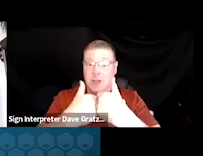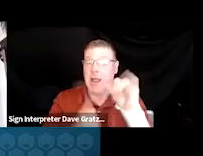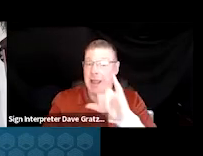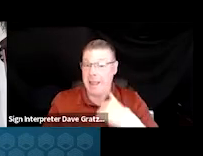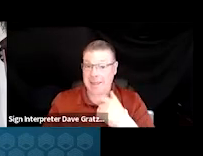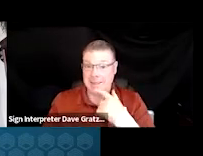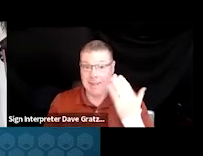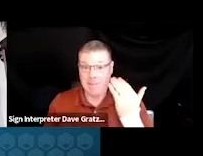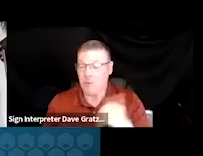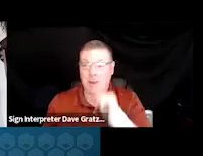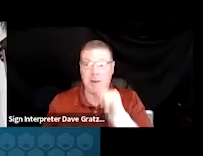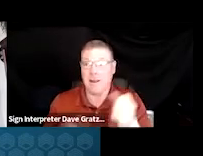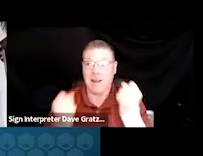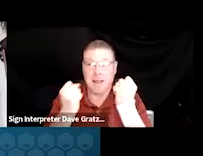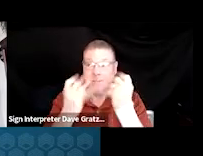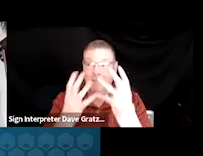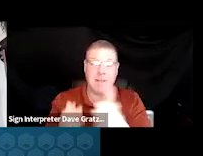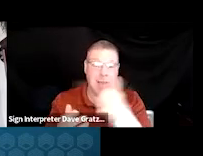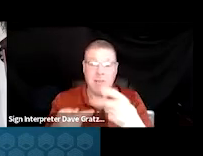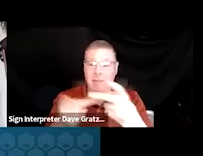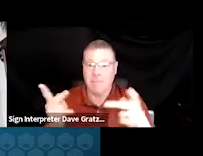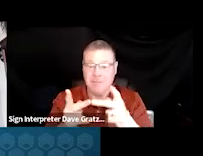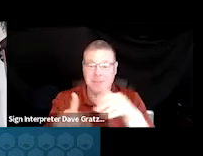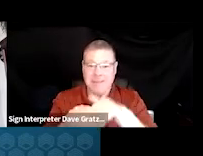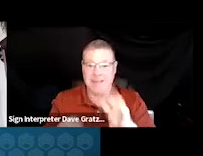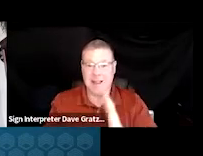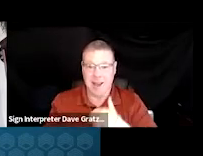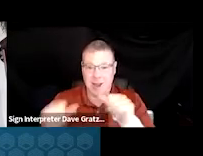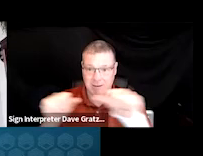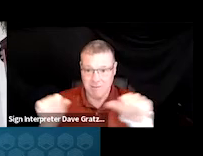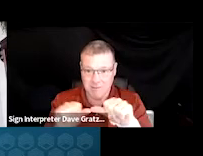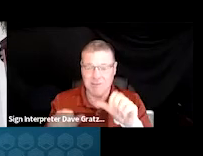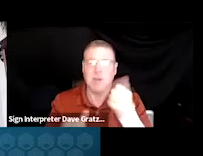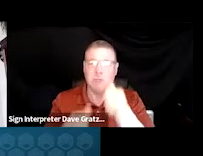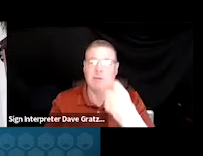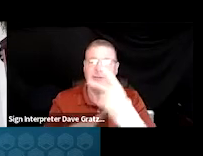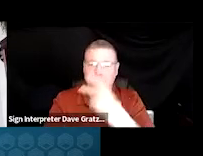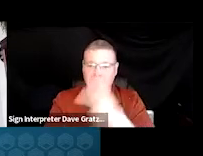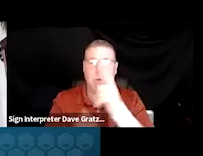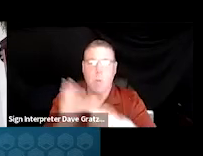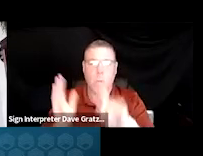there's not really a lot of other like positions in the community. So really trying to figure out what that looks like.